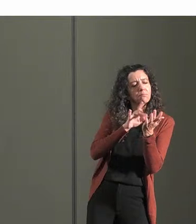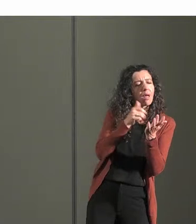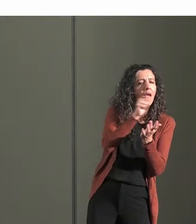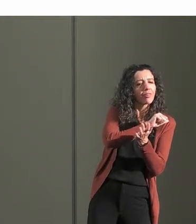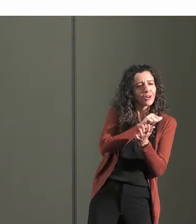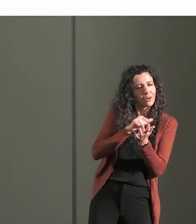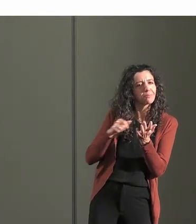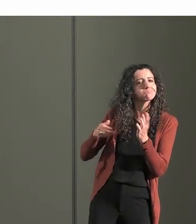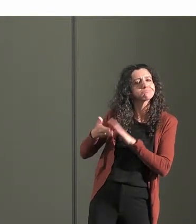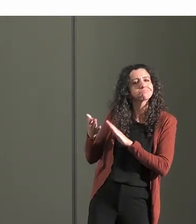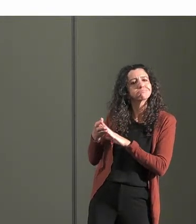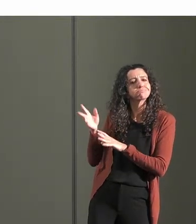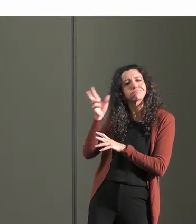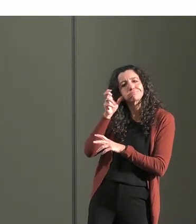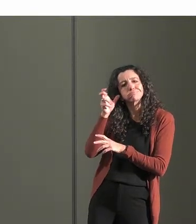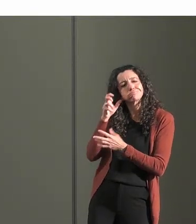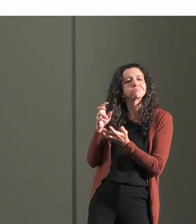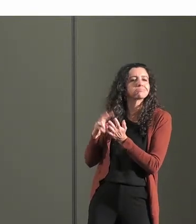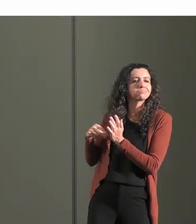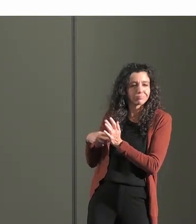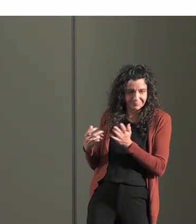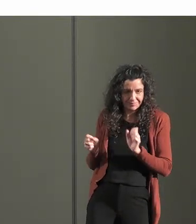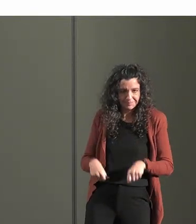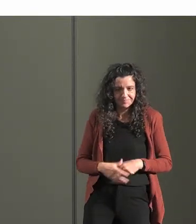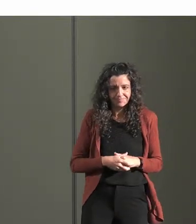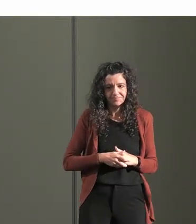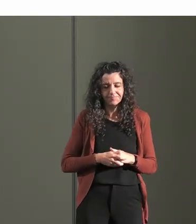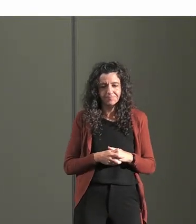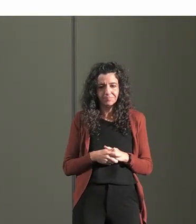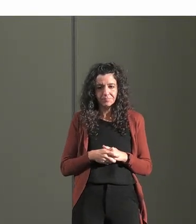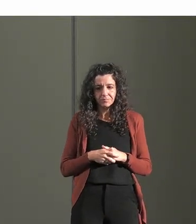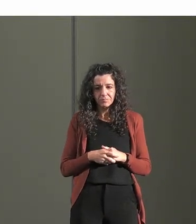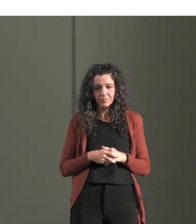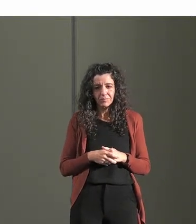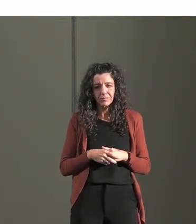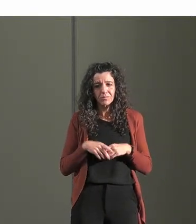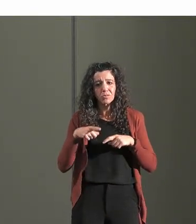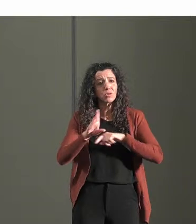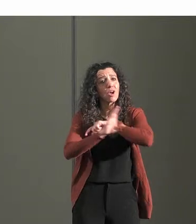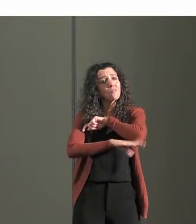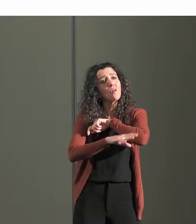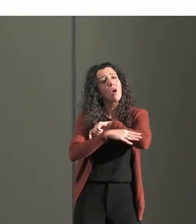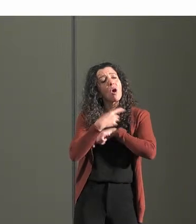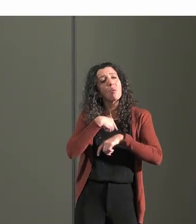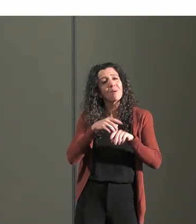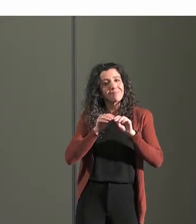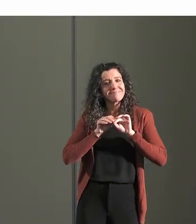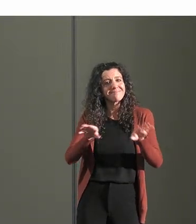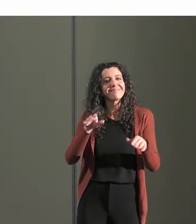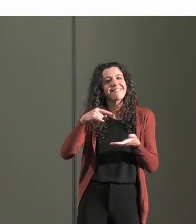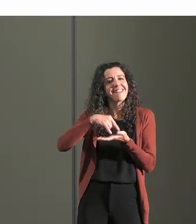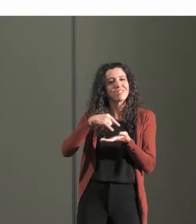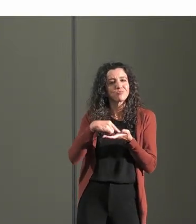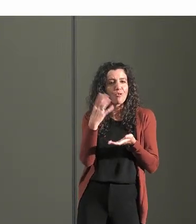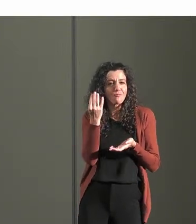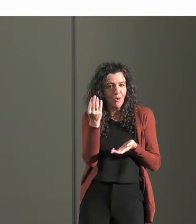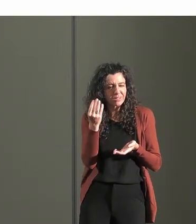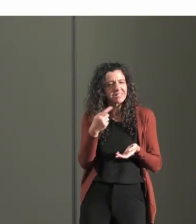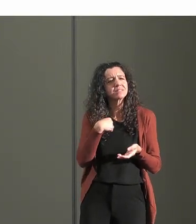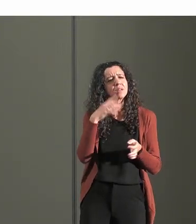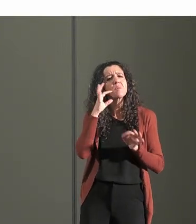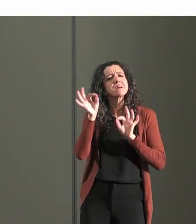to listen and reading in the background of your phone .